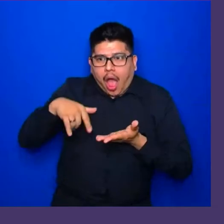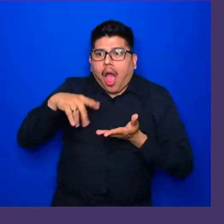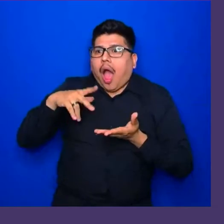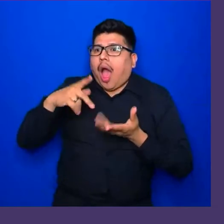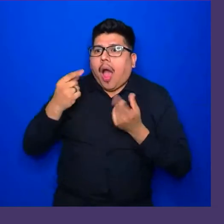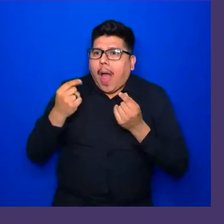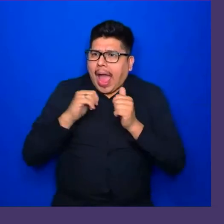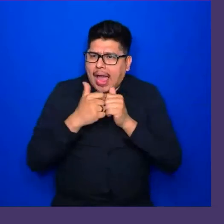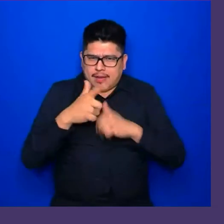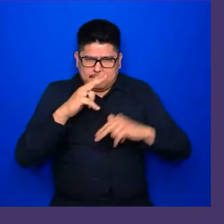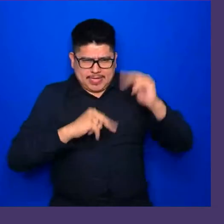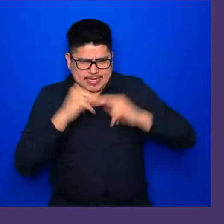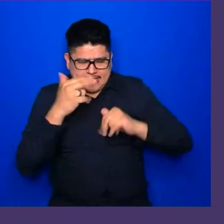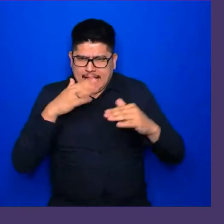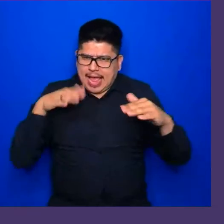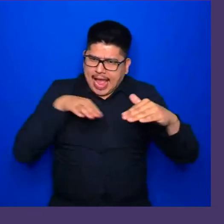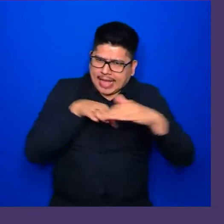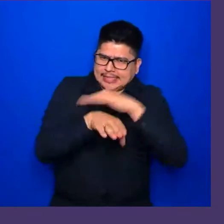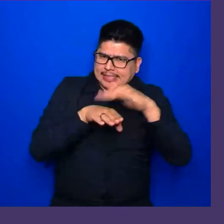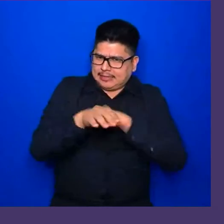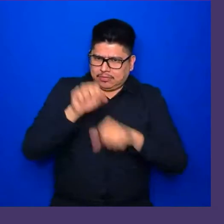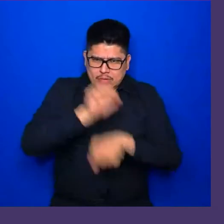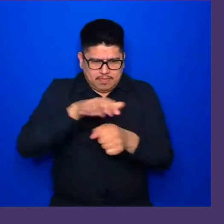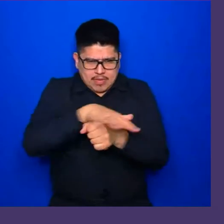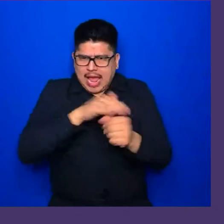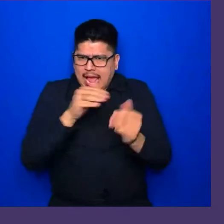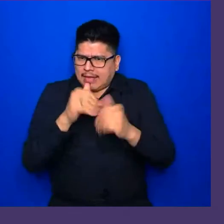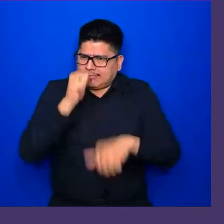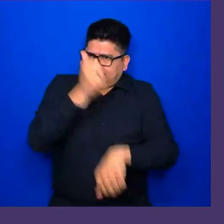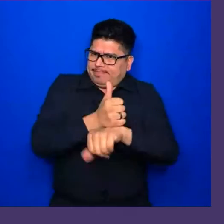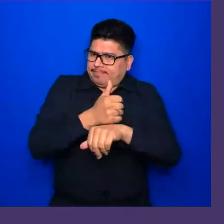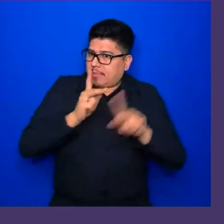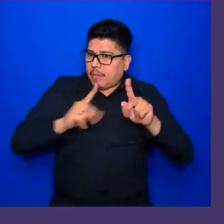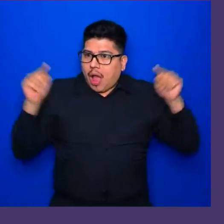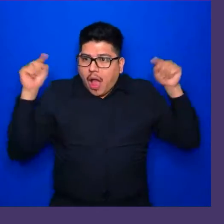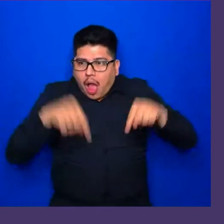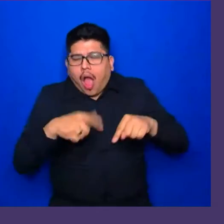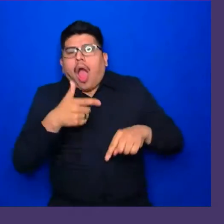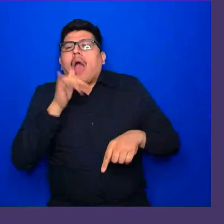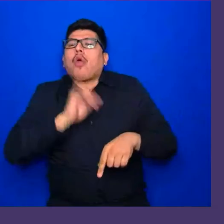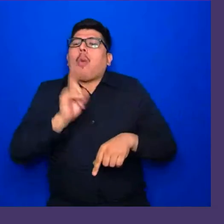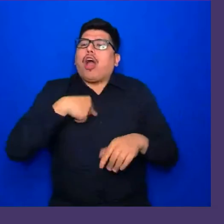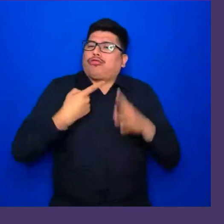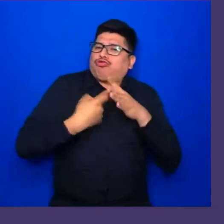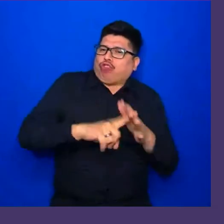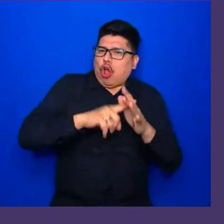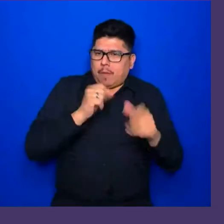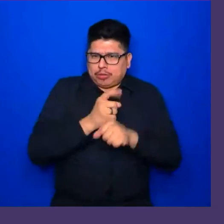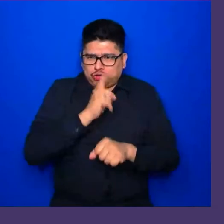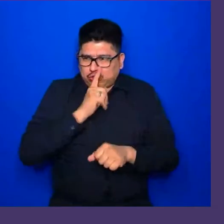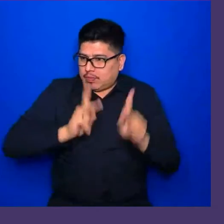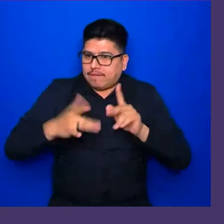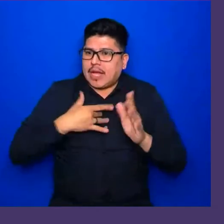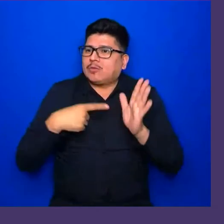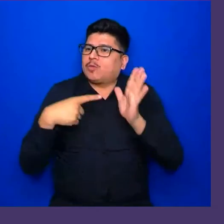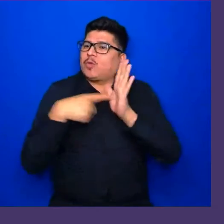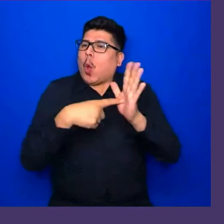When people come to me and say, "Sara, where do we start? How do we ensure that people with disabilities are even applying?" Well, reach out to your disability community. Intentionally reach out